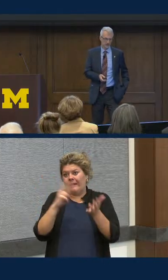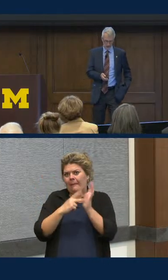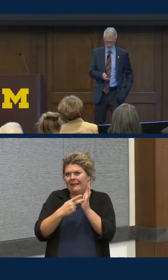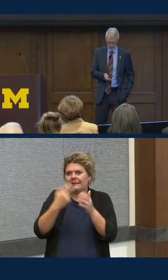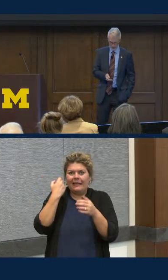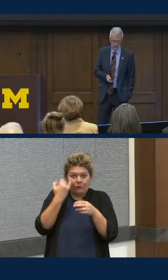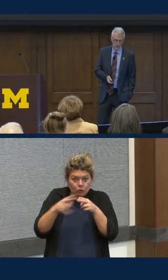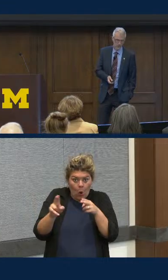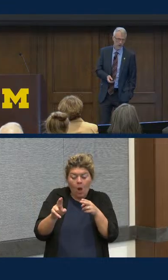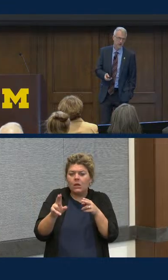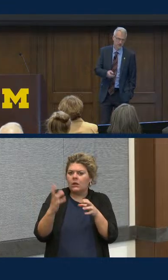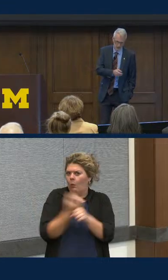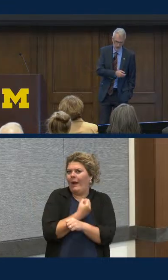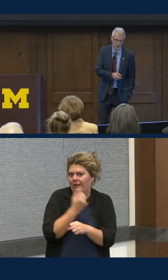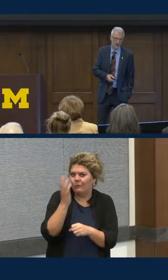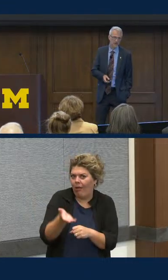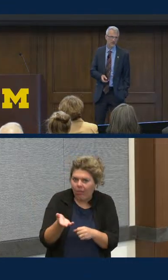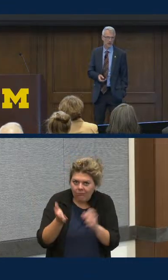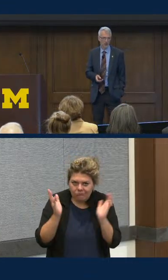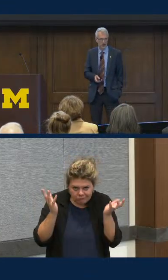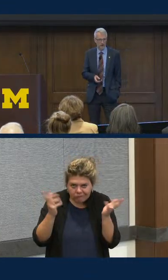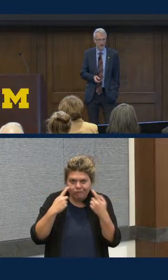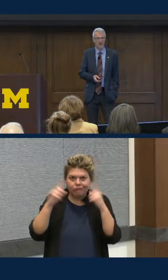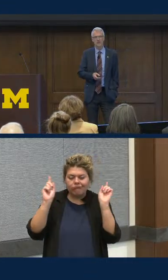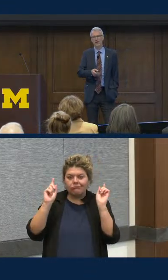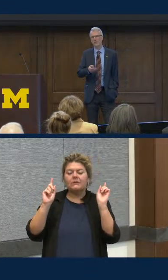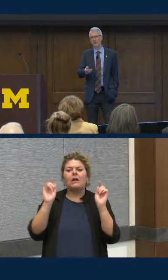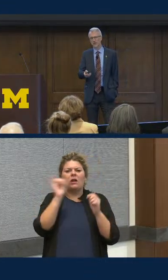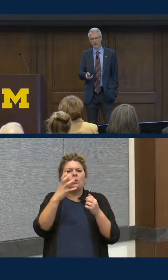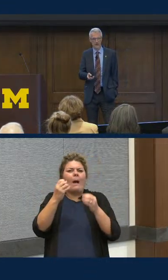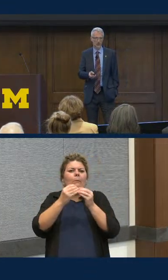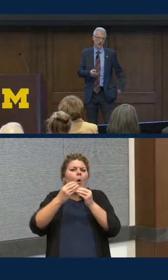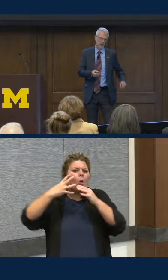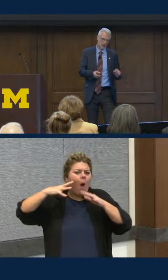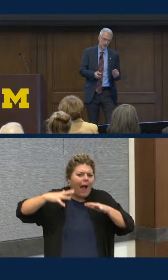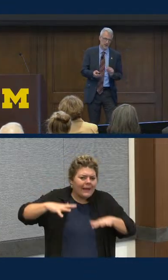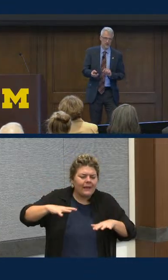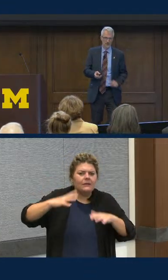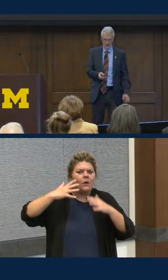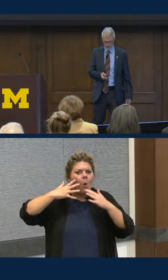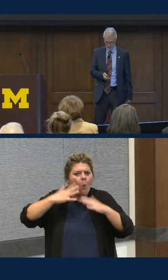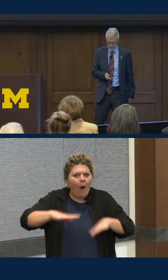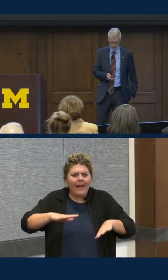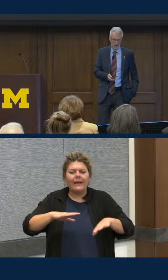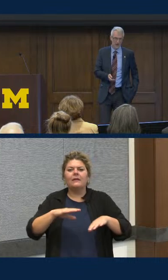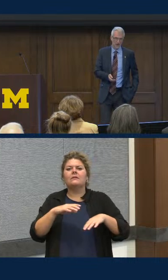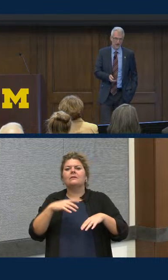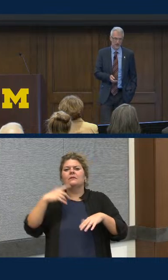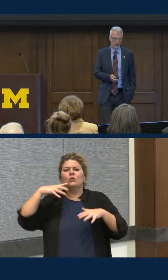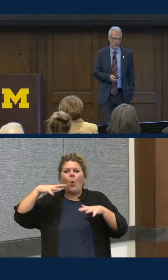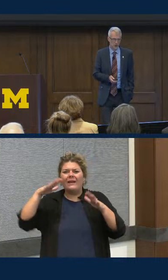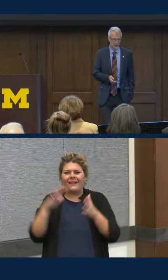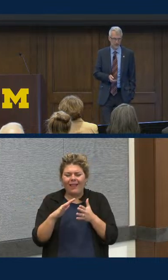scans shorter and trying to make them quieter and improve the quality and better spatial